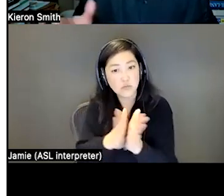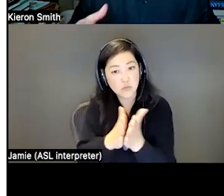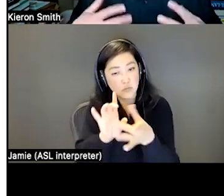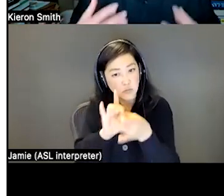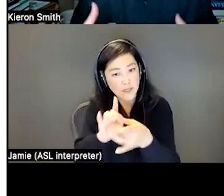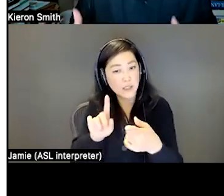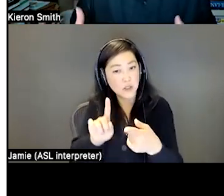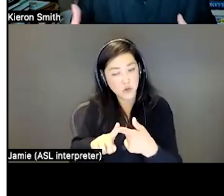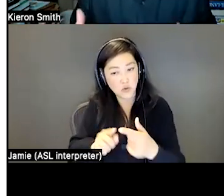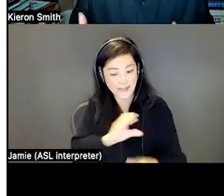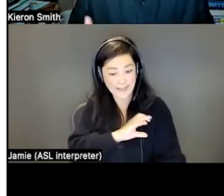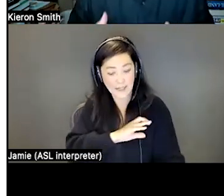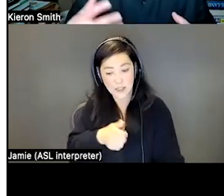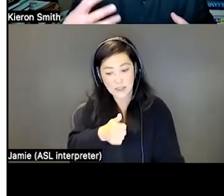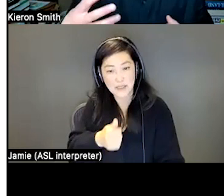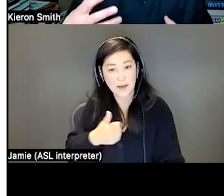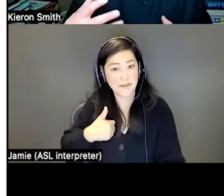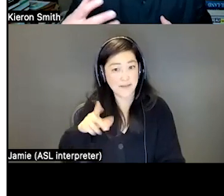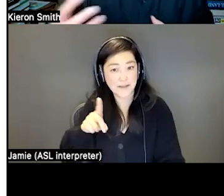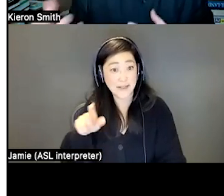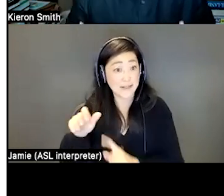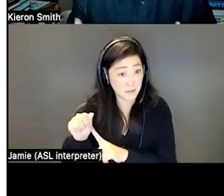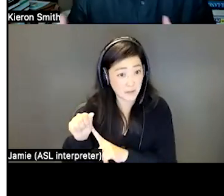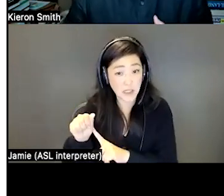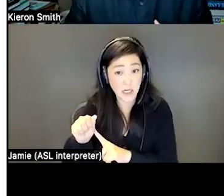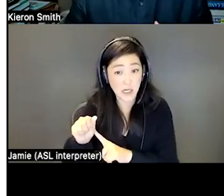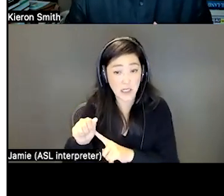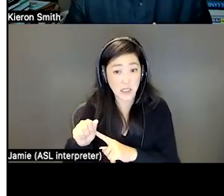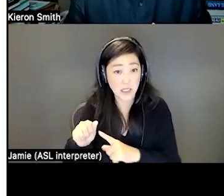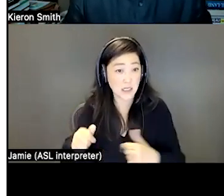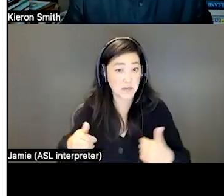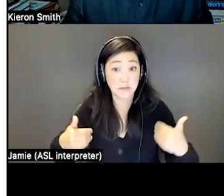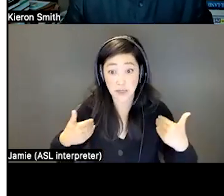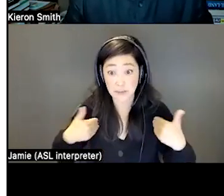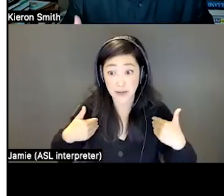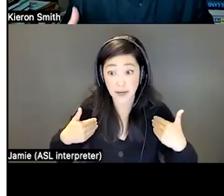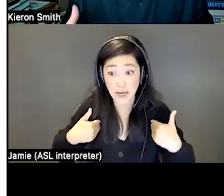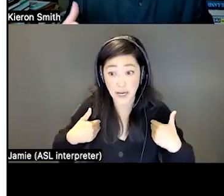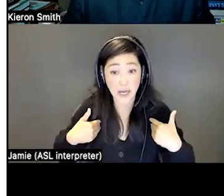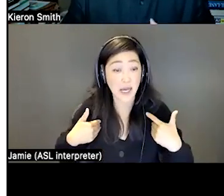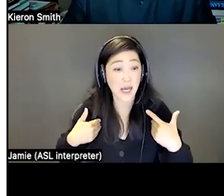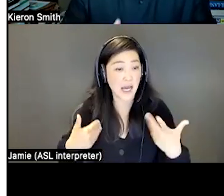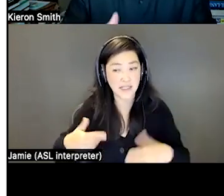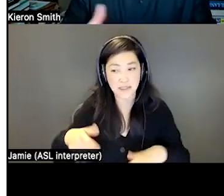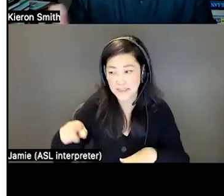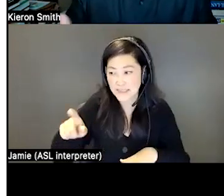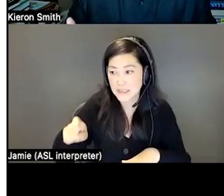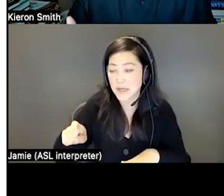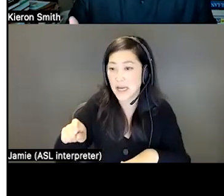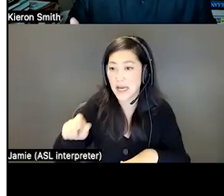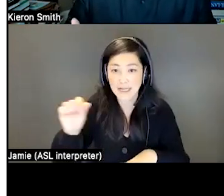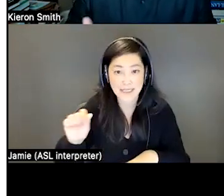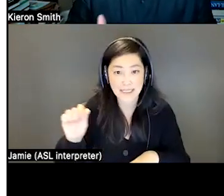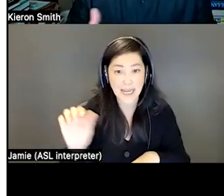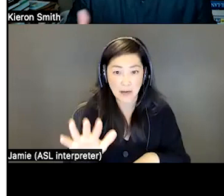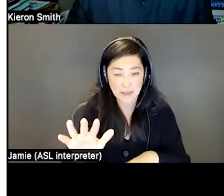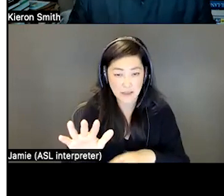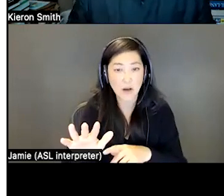saying, "Oh, I'm gonna write a letter. I'm gonna have this demand on Amazon to have a specific